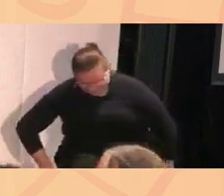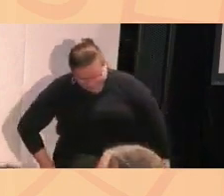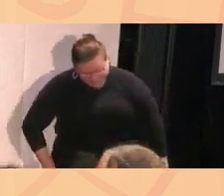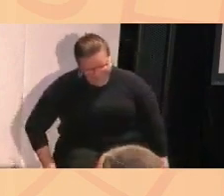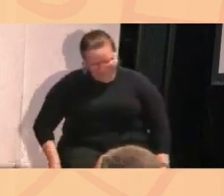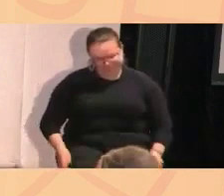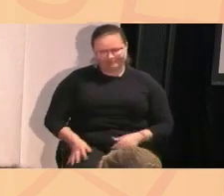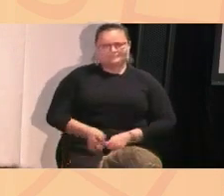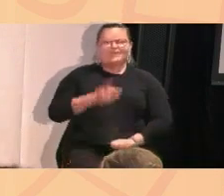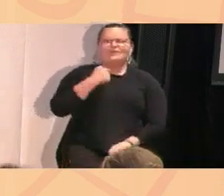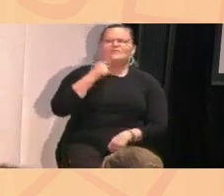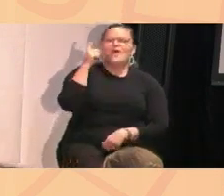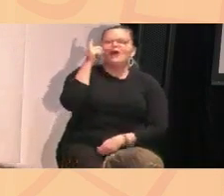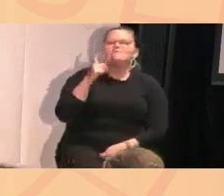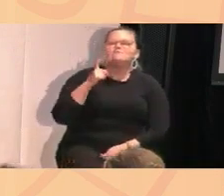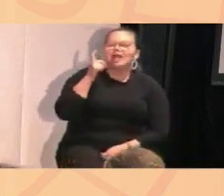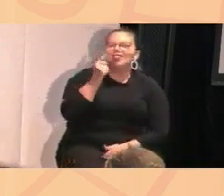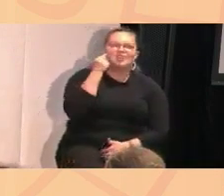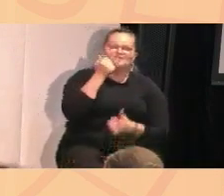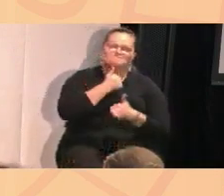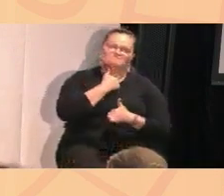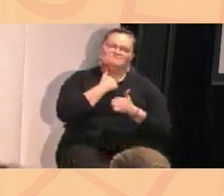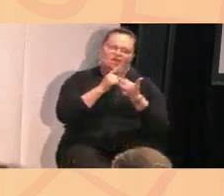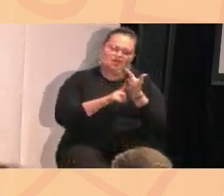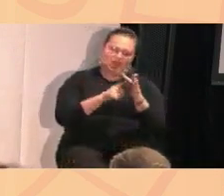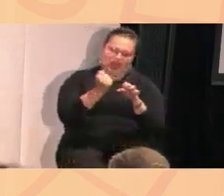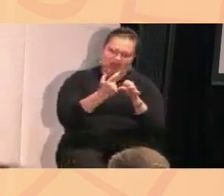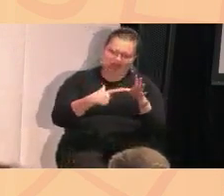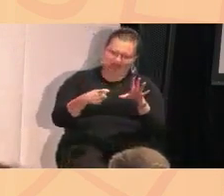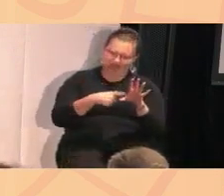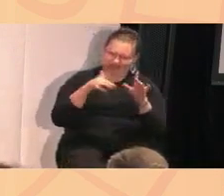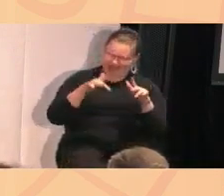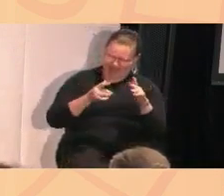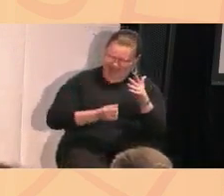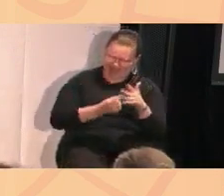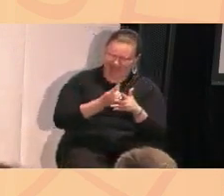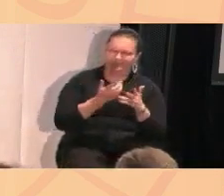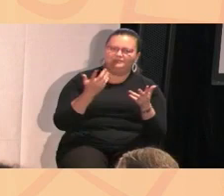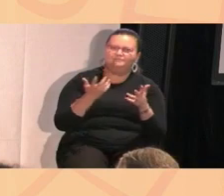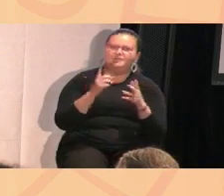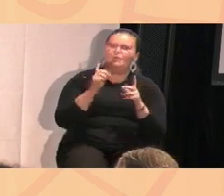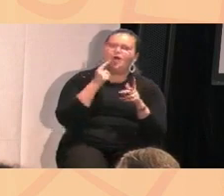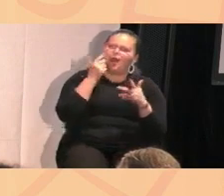Sorry, that's a joke. I died in Adelaide. God! One night in Adelaide.